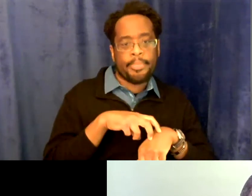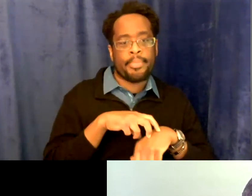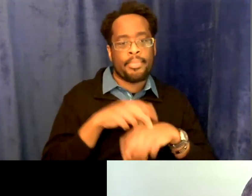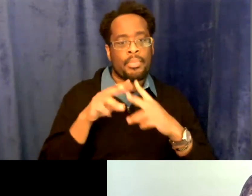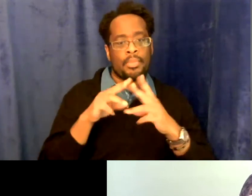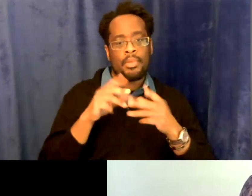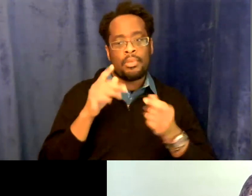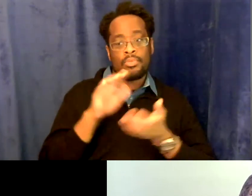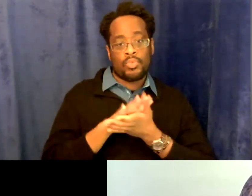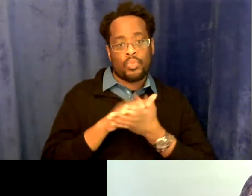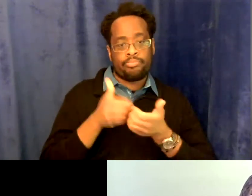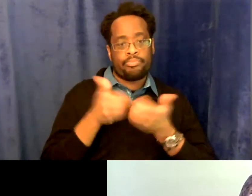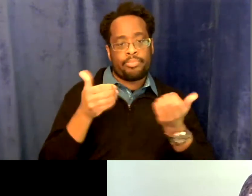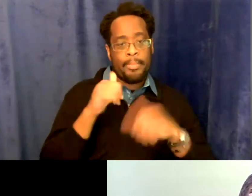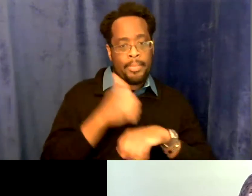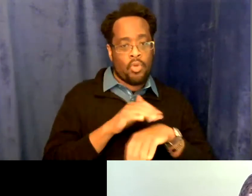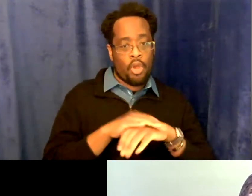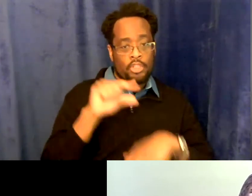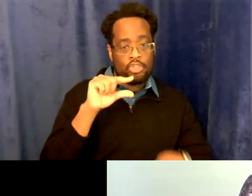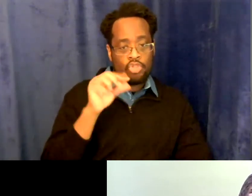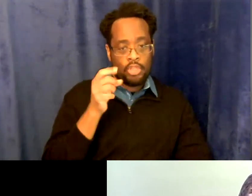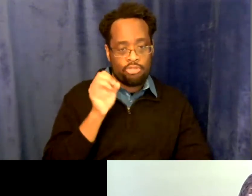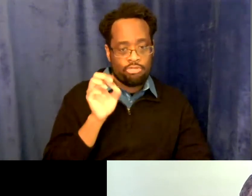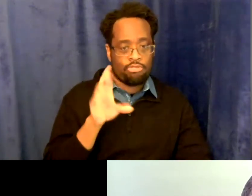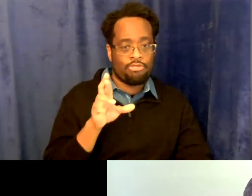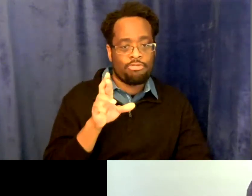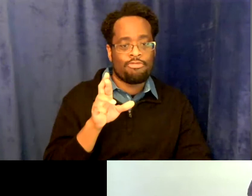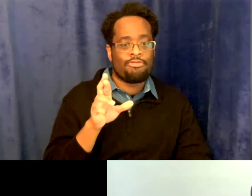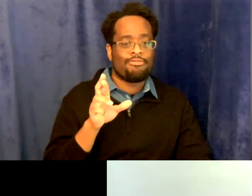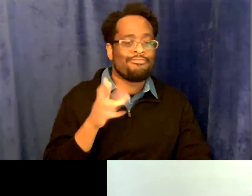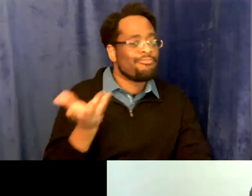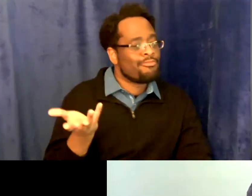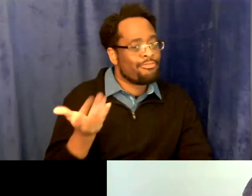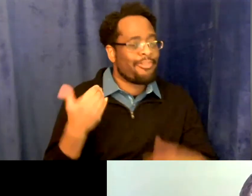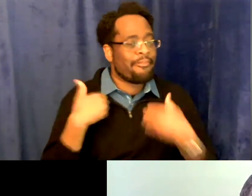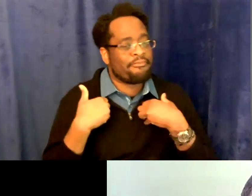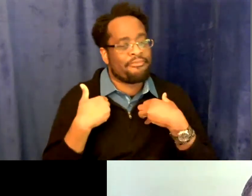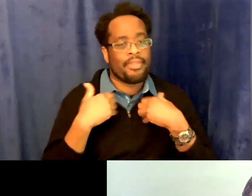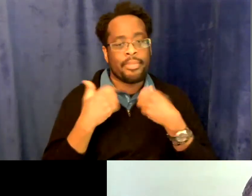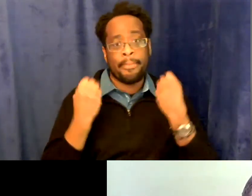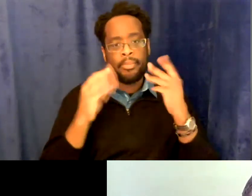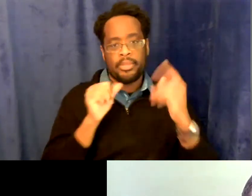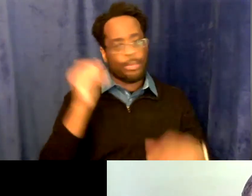and ireland each of them had schools but their segregation was based on gender